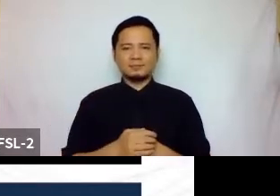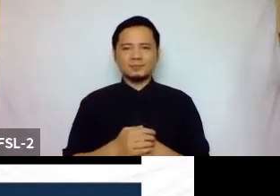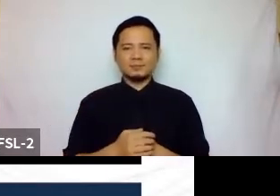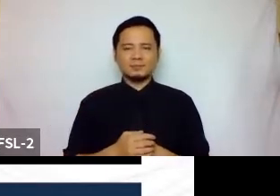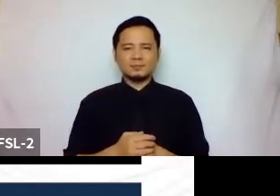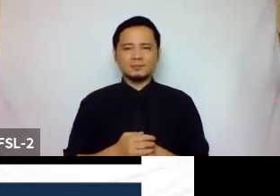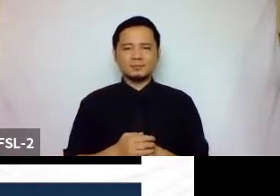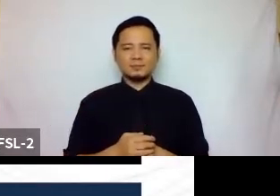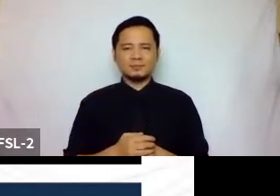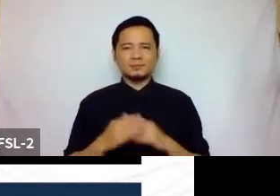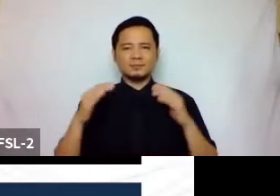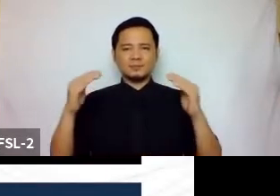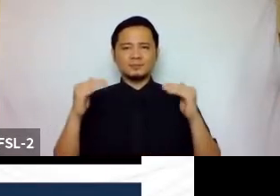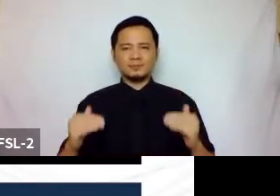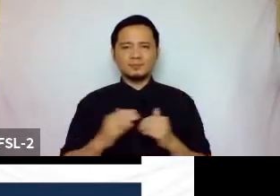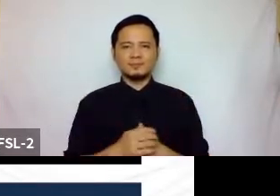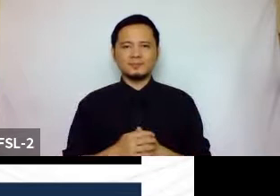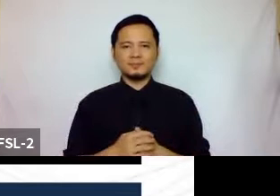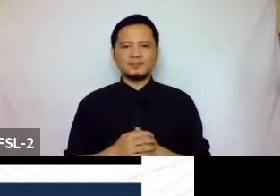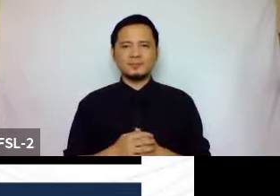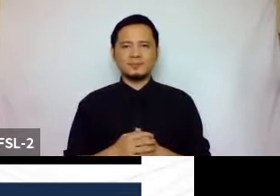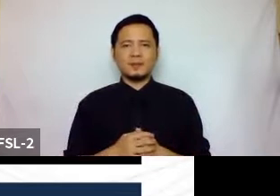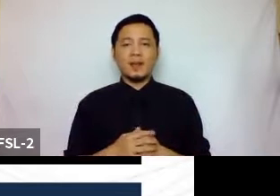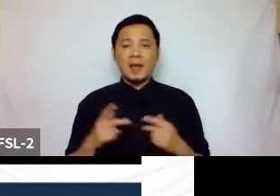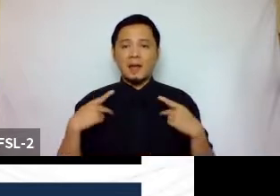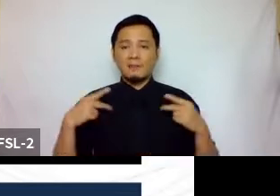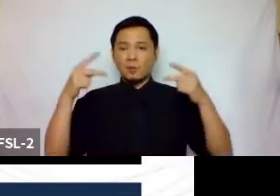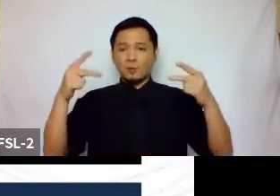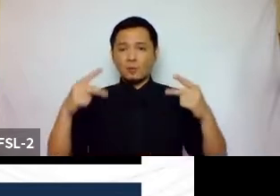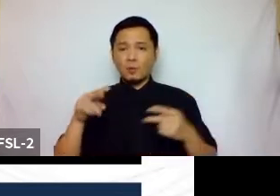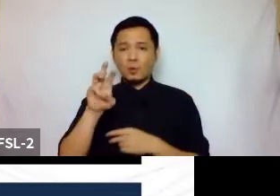Next, there are also dedicated websites on the DOH page.